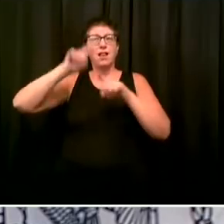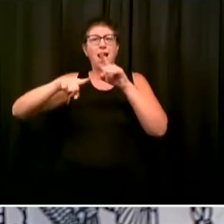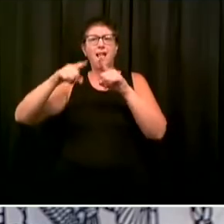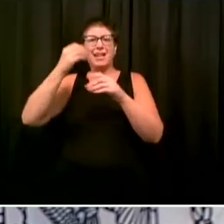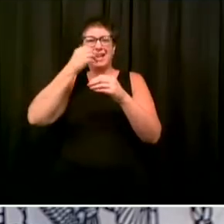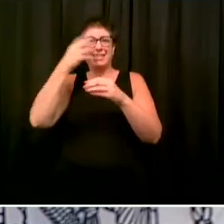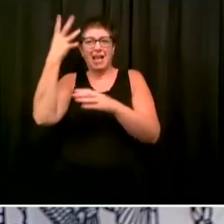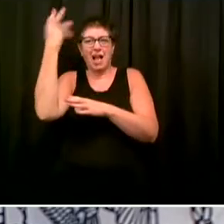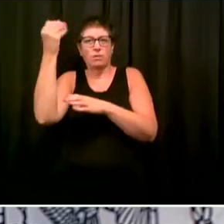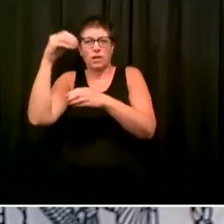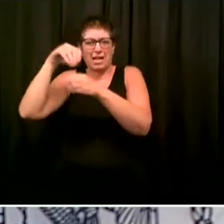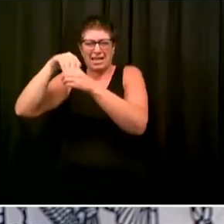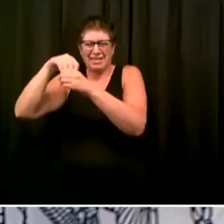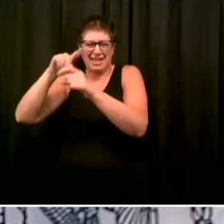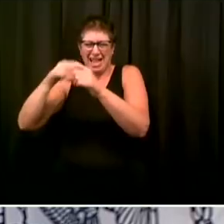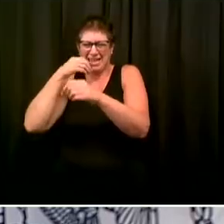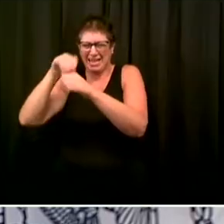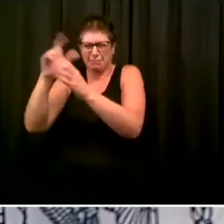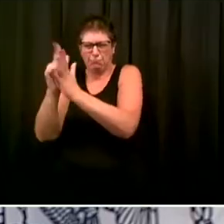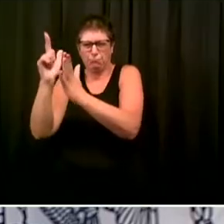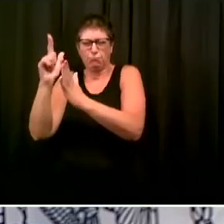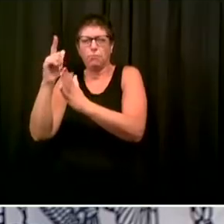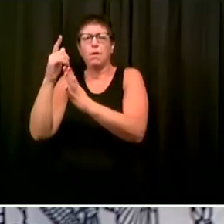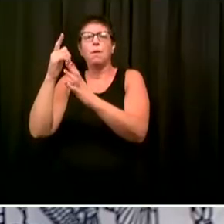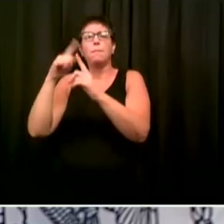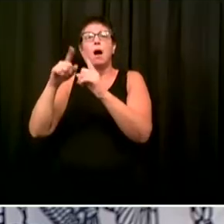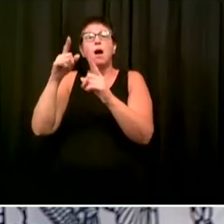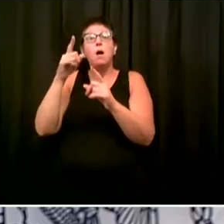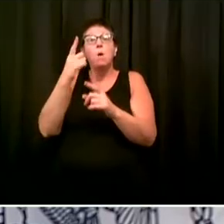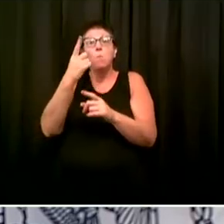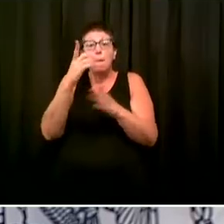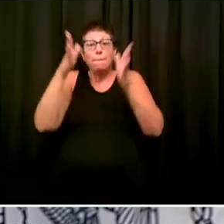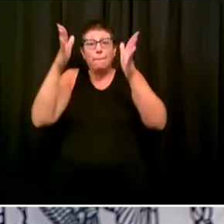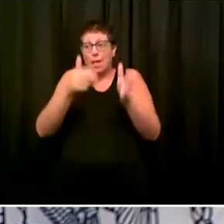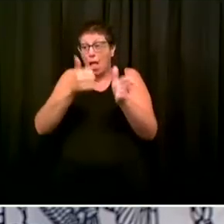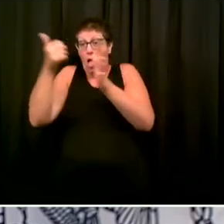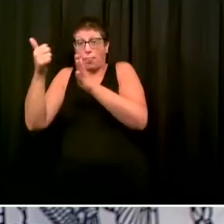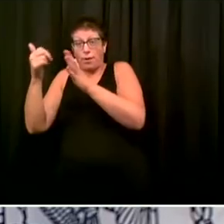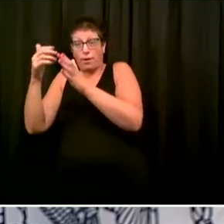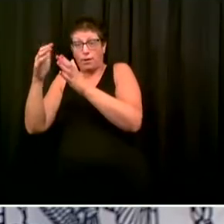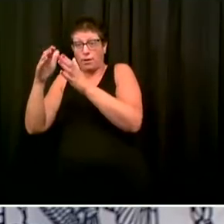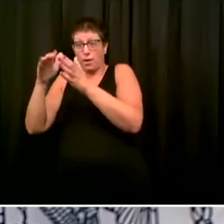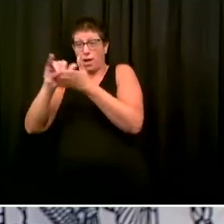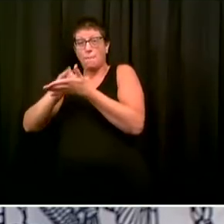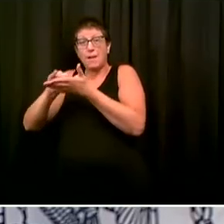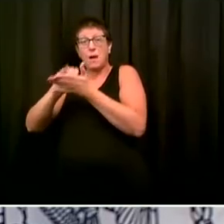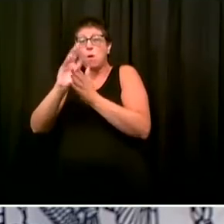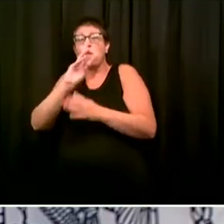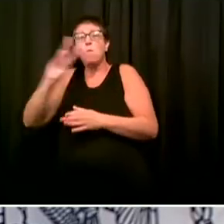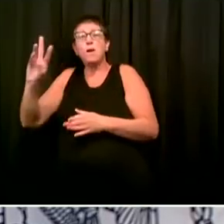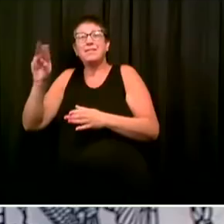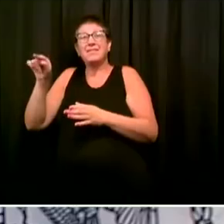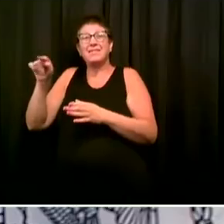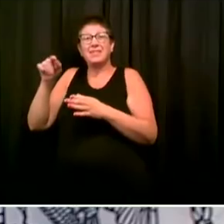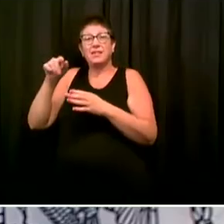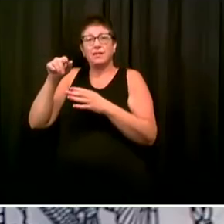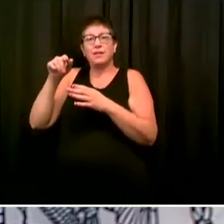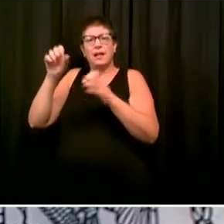OF THE BRONX YOU CAN'T EAT INSDWHERE AS ONE BLOCK AWAY YOU CAN EATIN DOORS IN WETCSHSTEER, WHEN THE